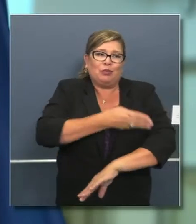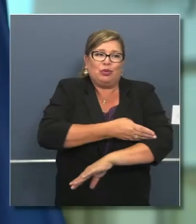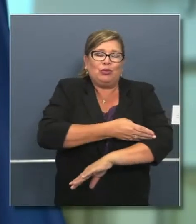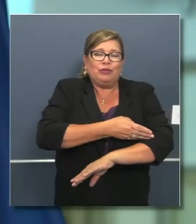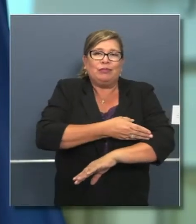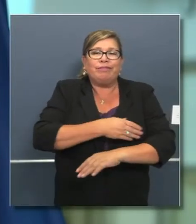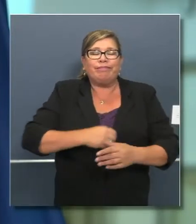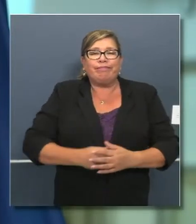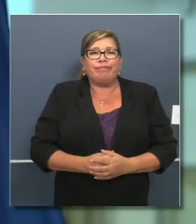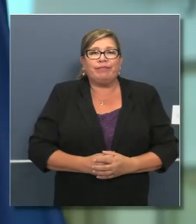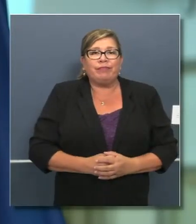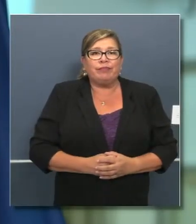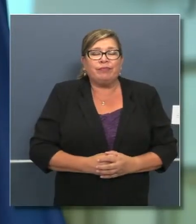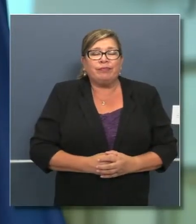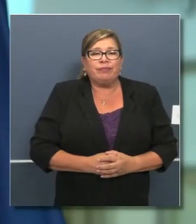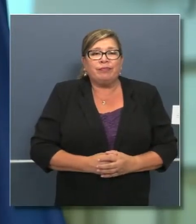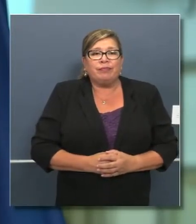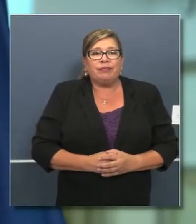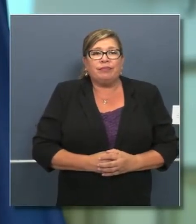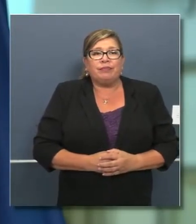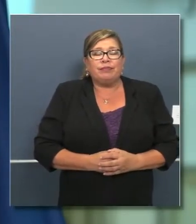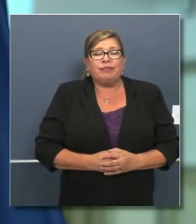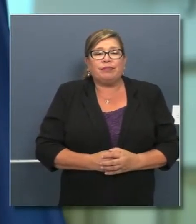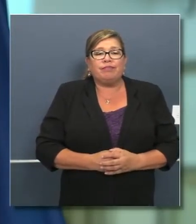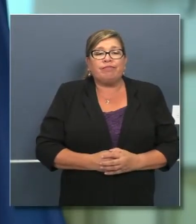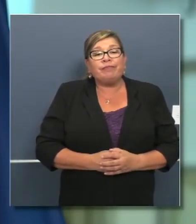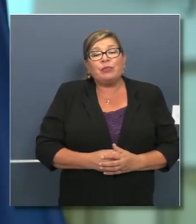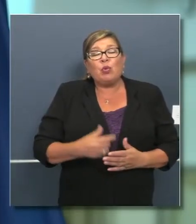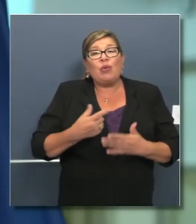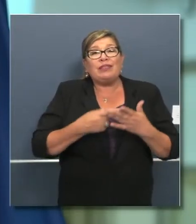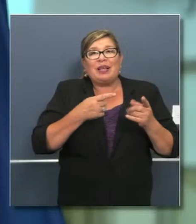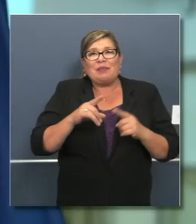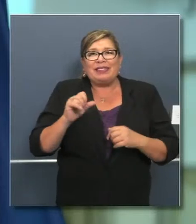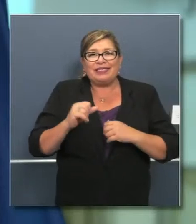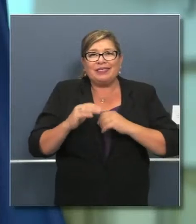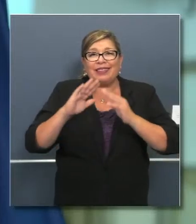seeing happening is the cities and counties are saying we're dealing with unprecedented